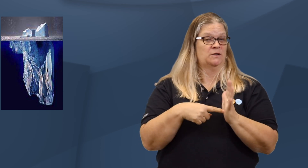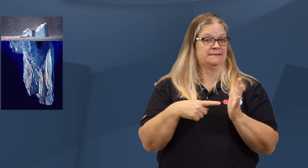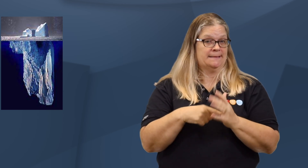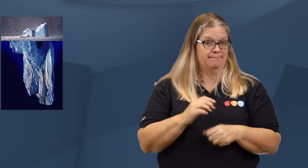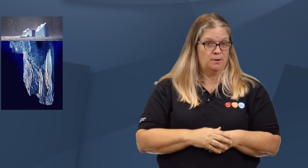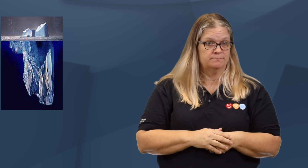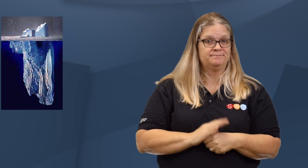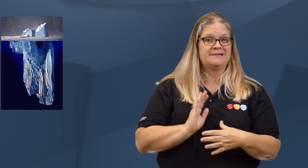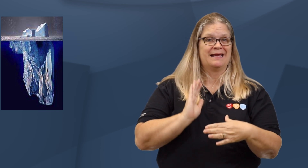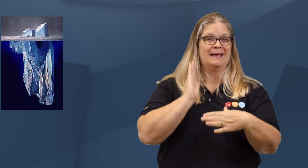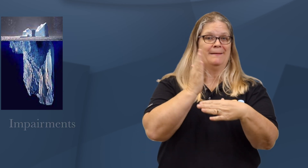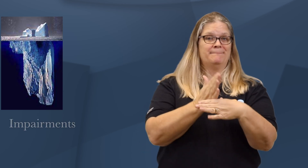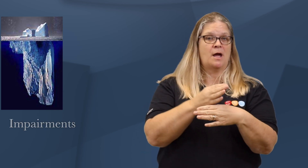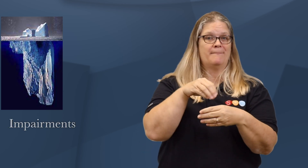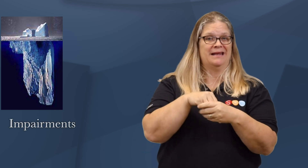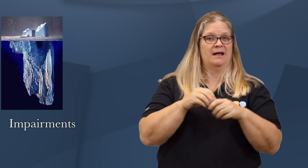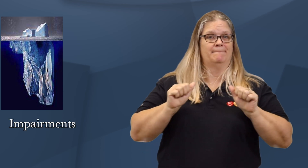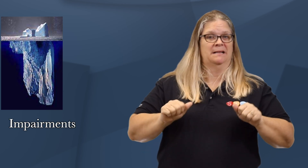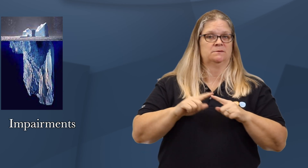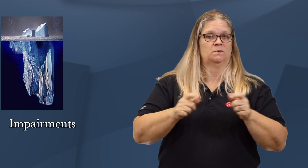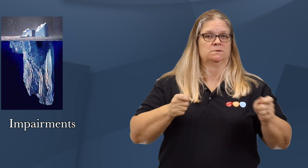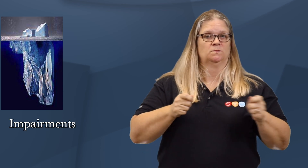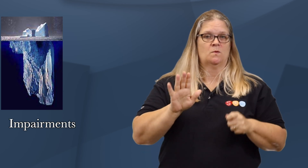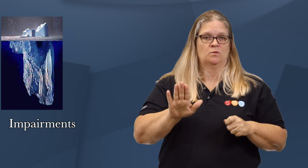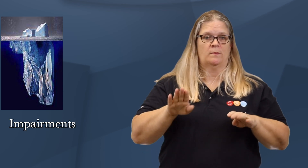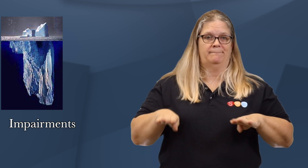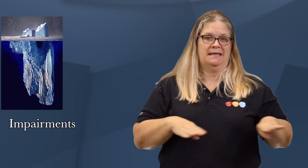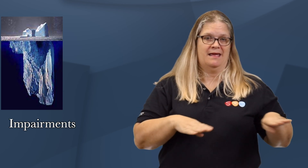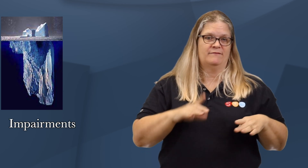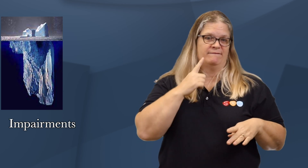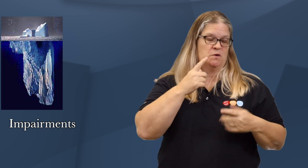For example, impairment in the ability to control their own behavior